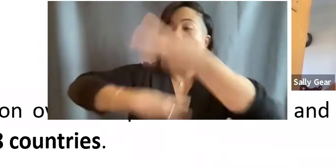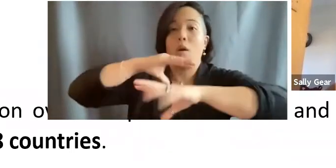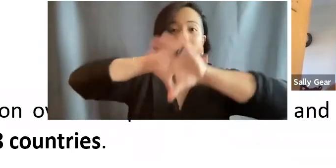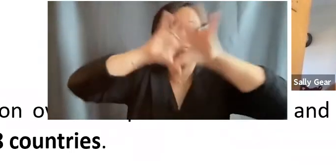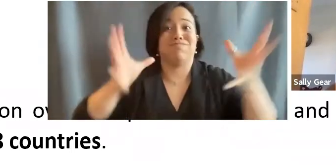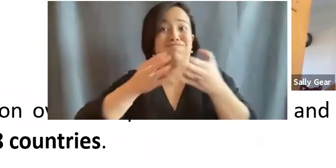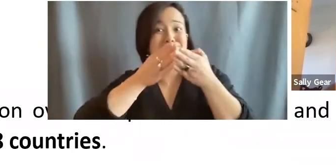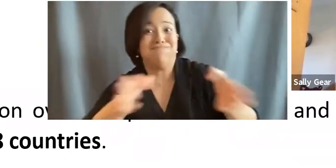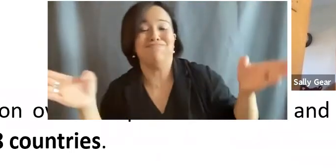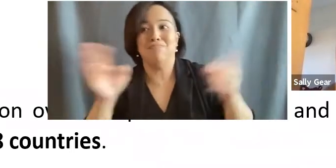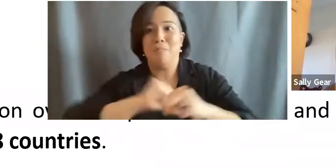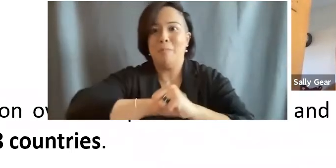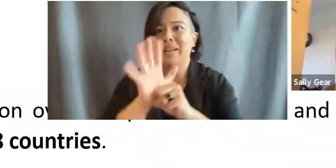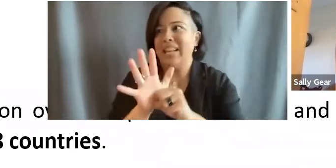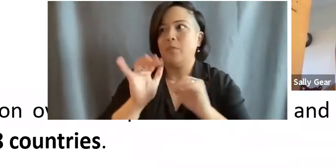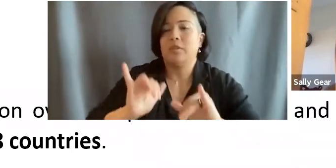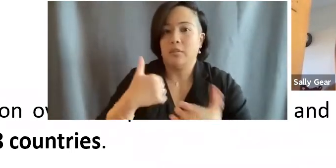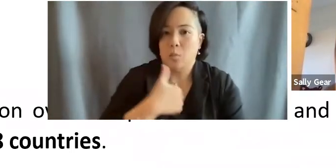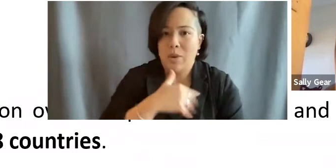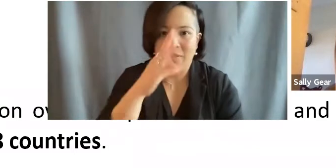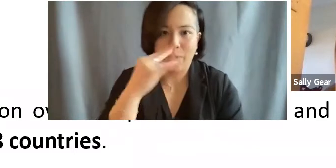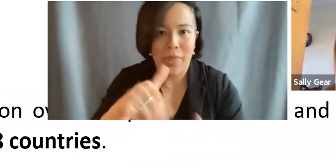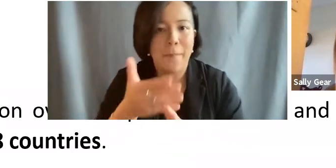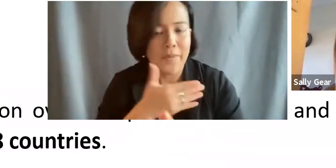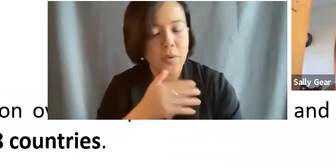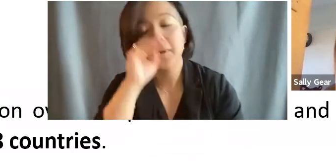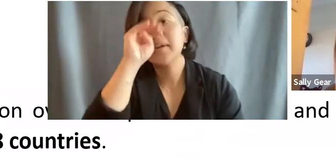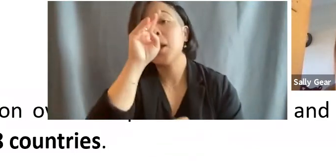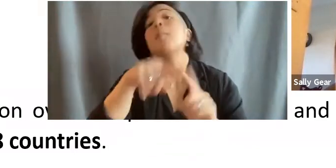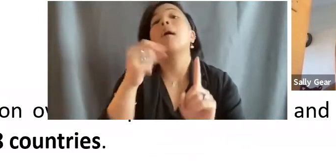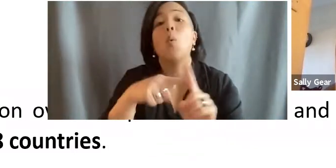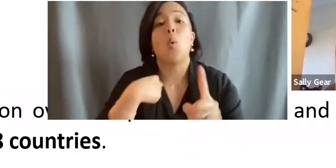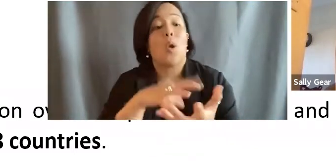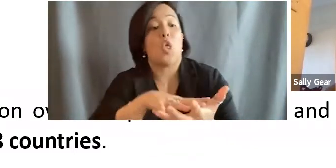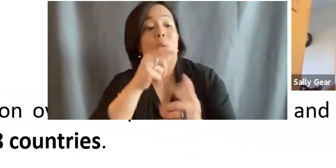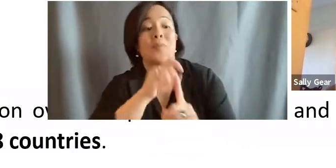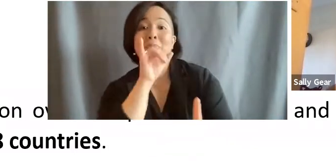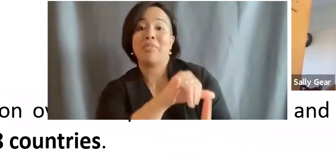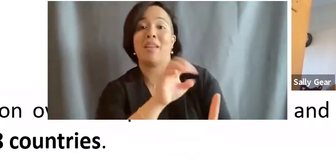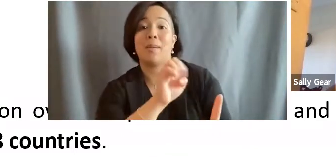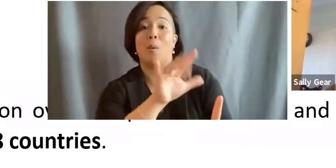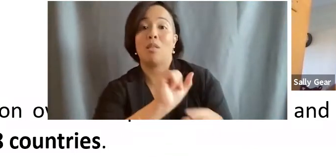but what we learned from that particular situation was safety was really key.